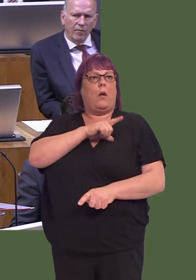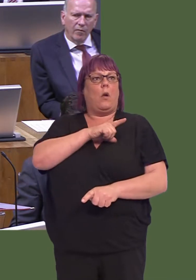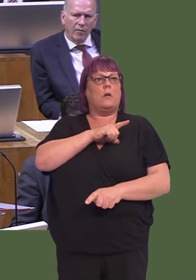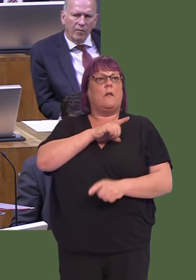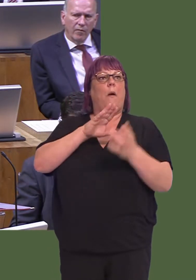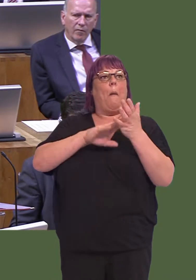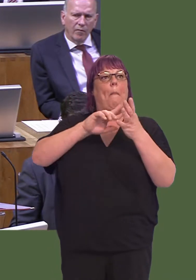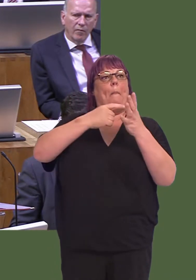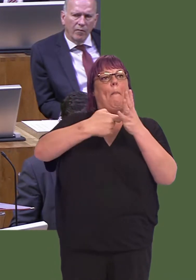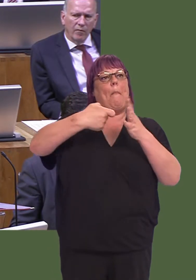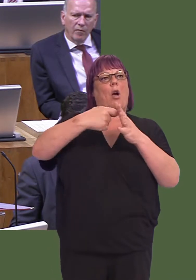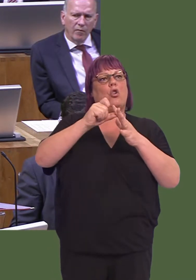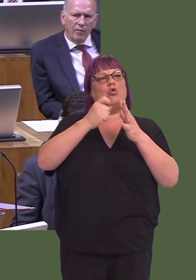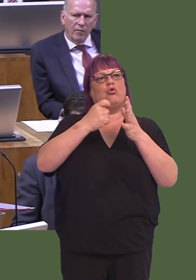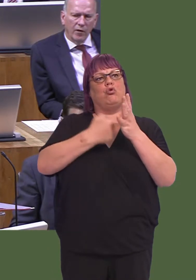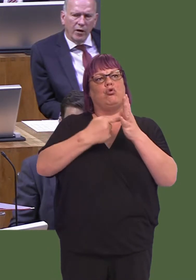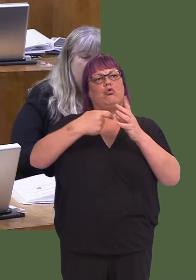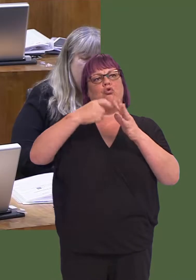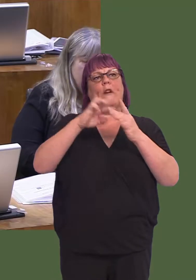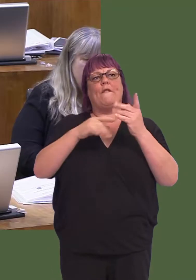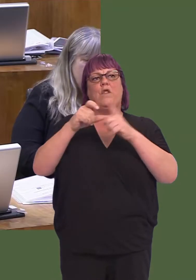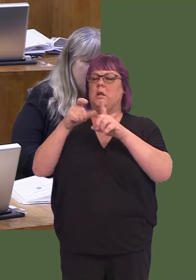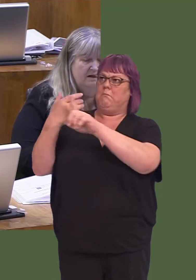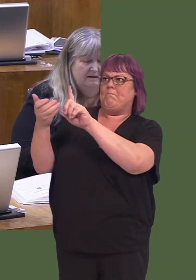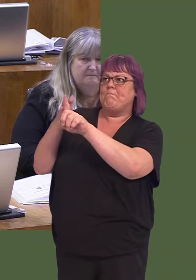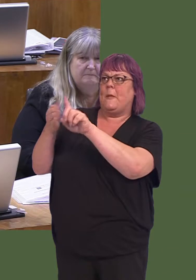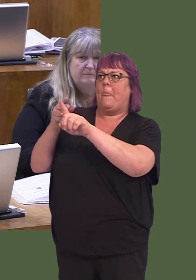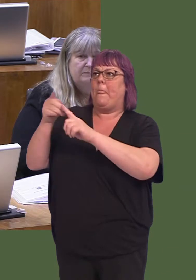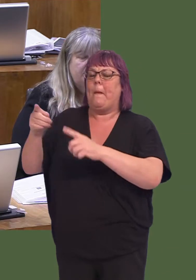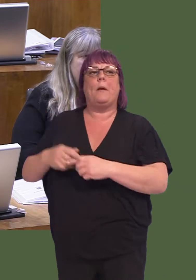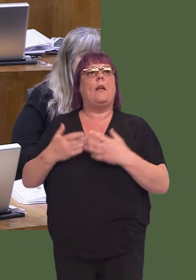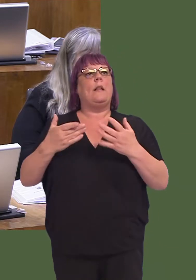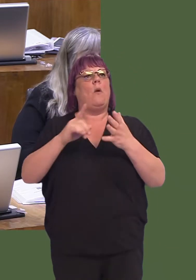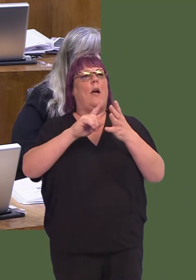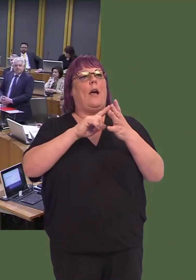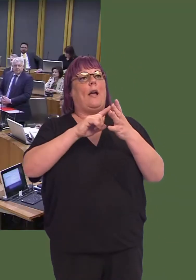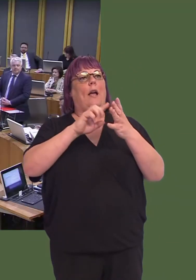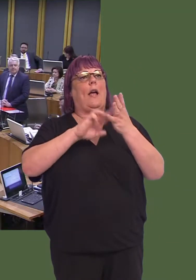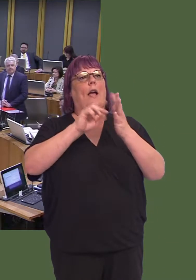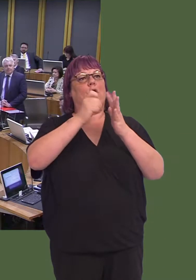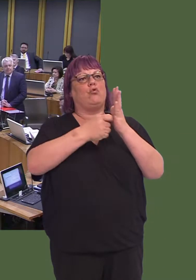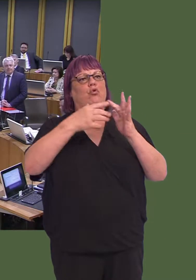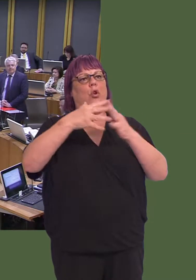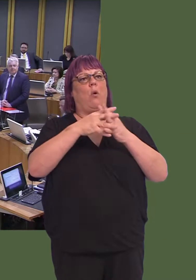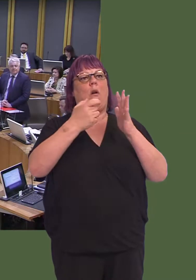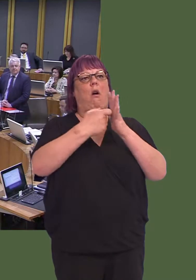that is a tribute to the negotiating skills of Mark Drakeford. Y Llywydd / The Llywydd: Arweinydd yr wrthblaid, Andrew R.T. Davies. Andrew RT Davies AM: Thank you, Presiding Officer.